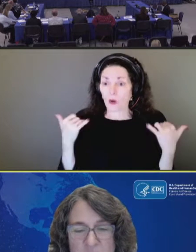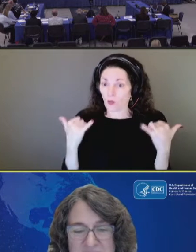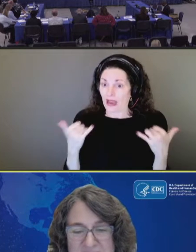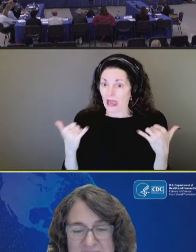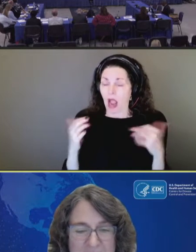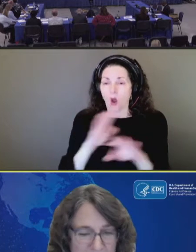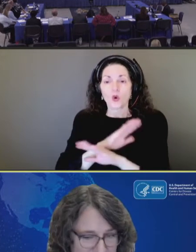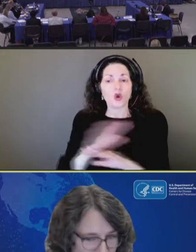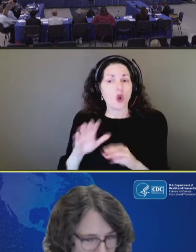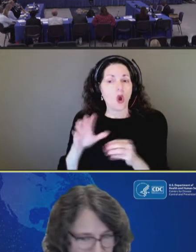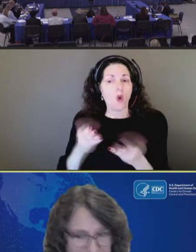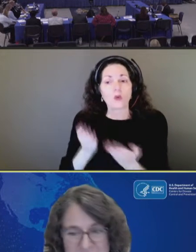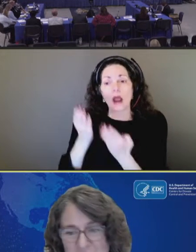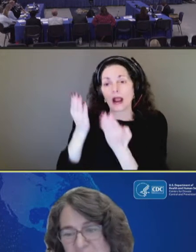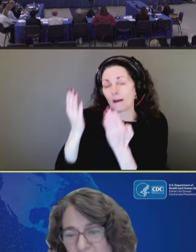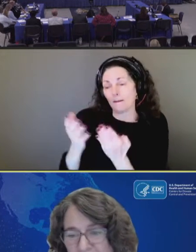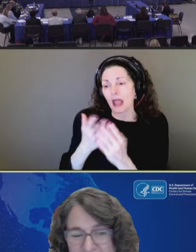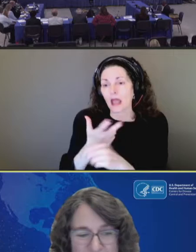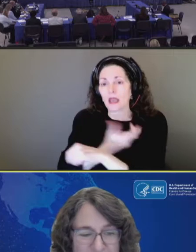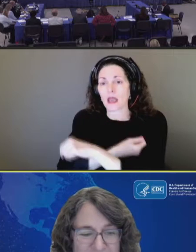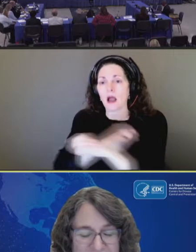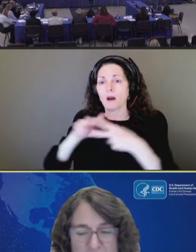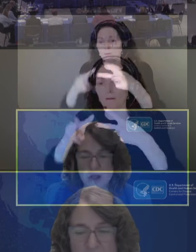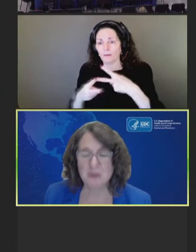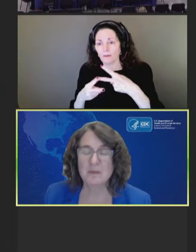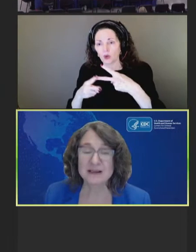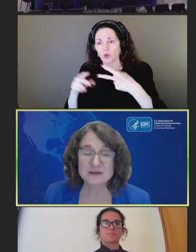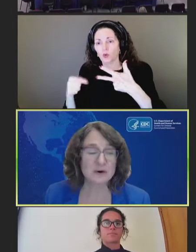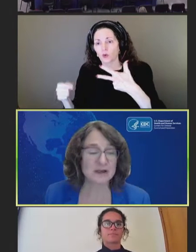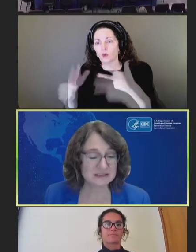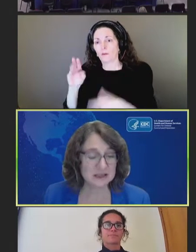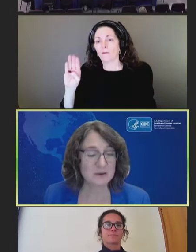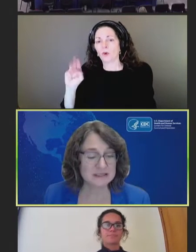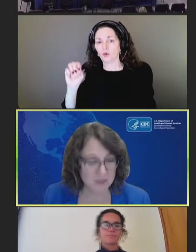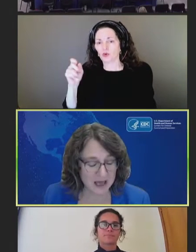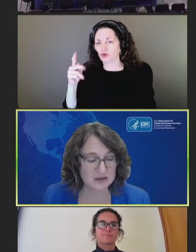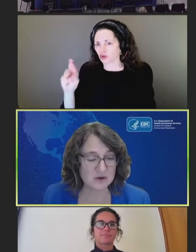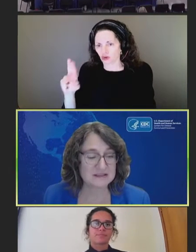don't see epidemiologic signals of waning immunity, but we're continuing to monitor